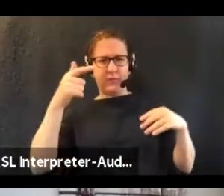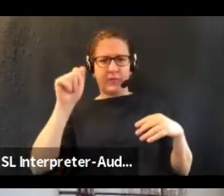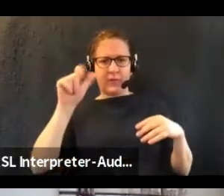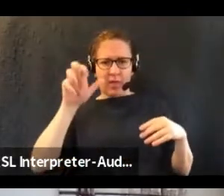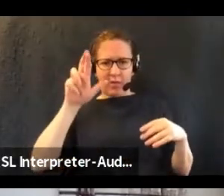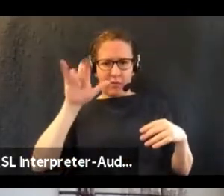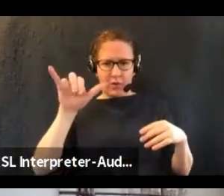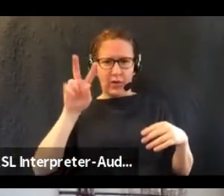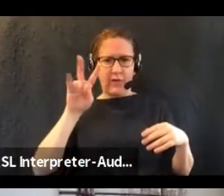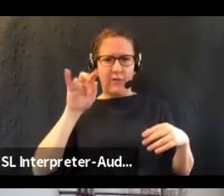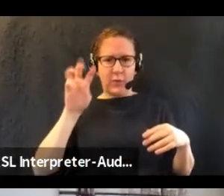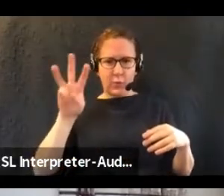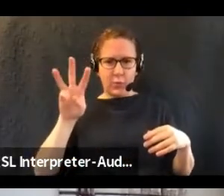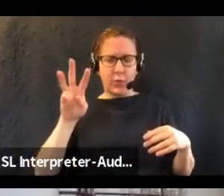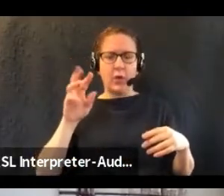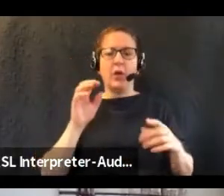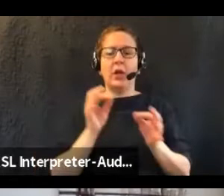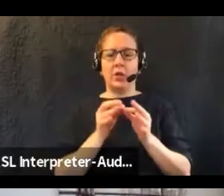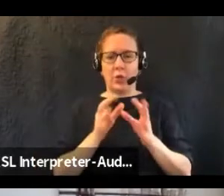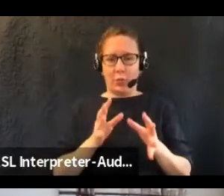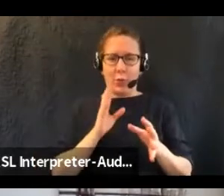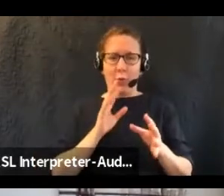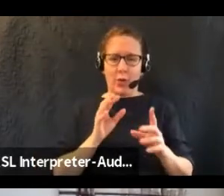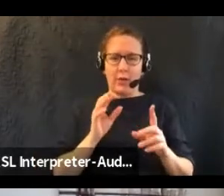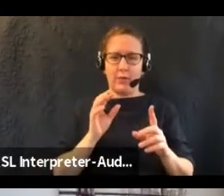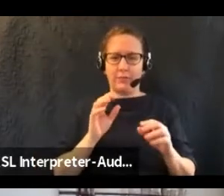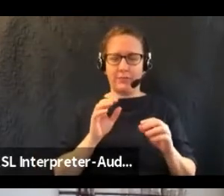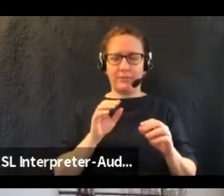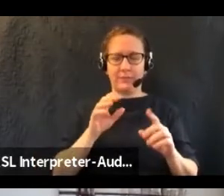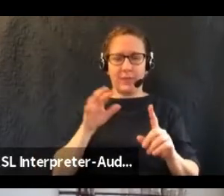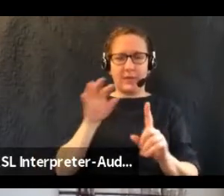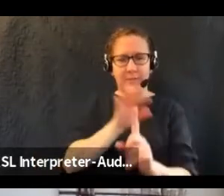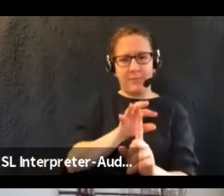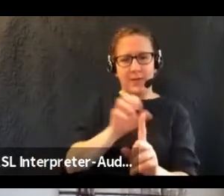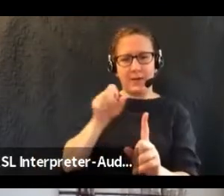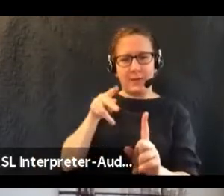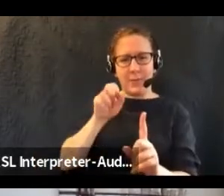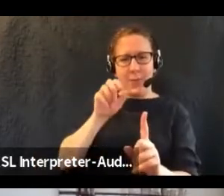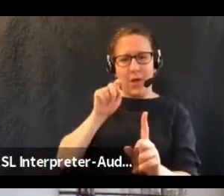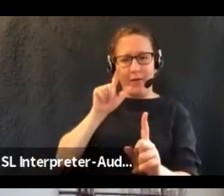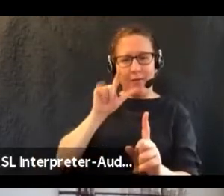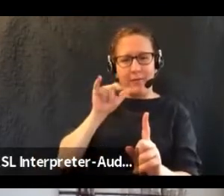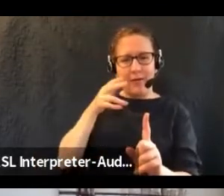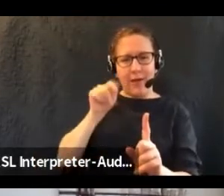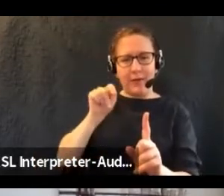We do have the interpreter spotlighted though and now, Heidi, if you want to join us.